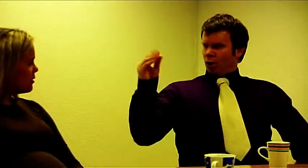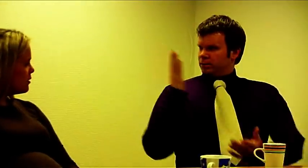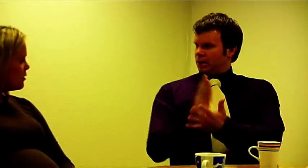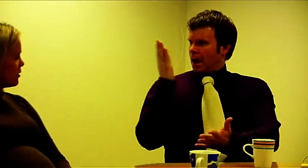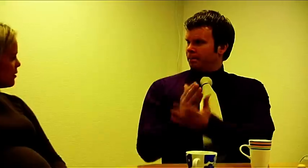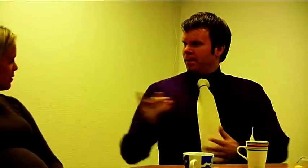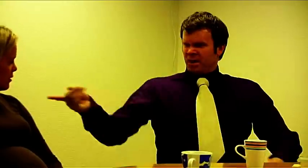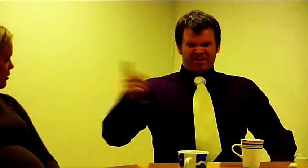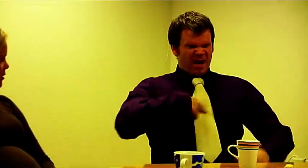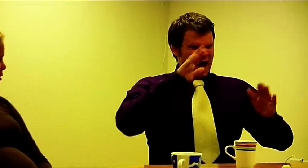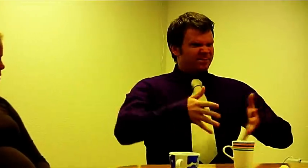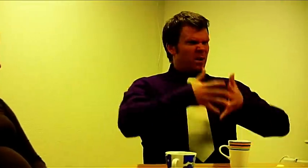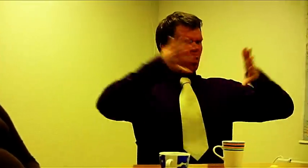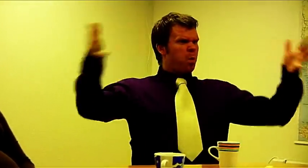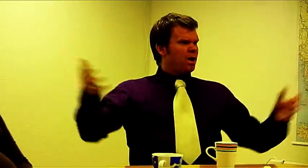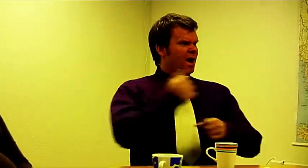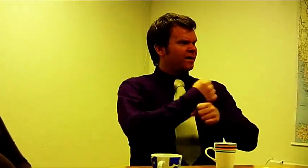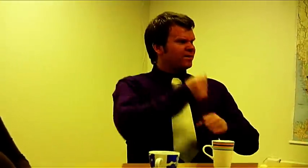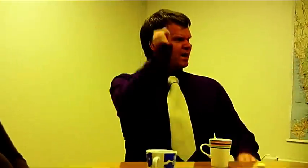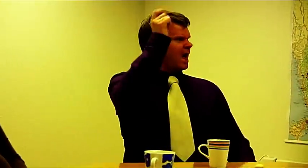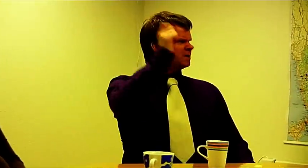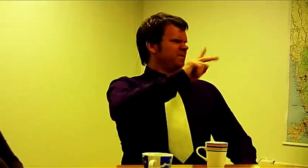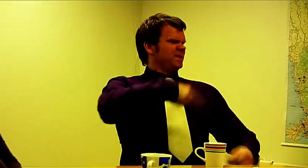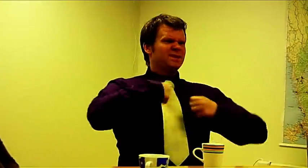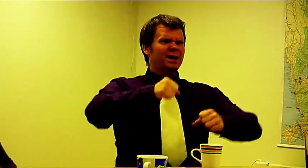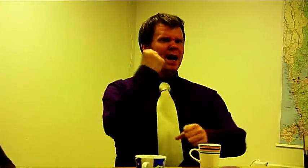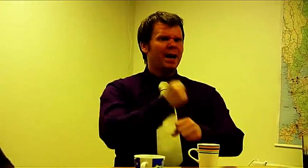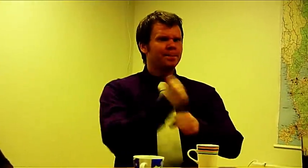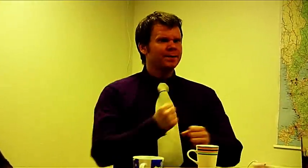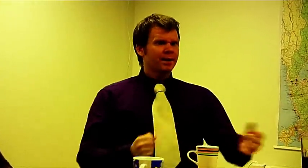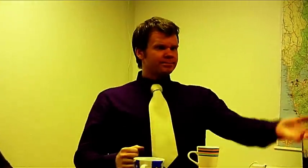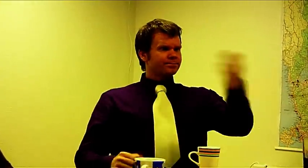You're right about that, we took a really long coffee break- we better get back to work.